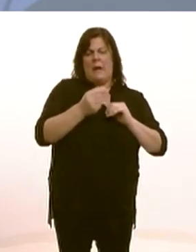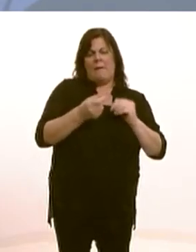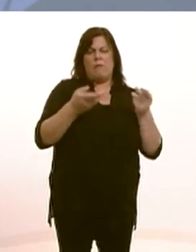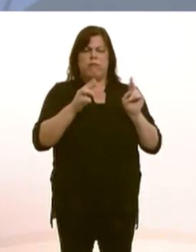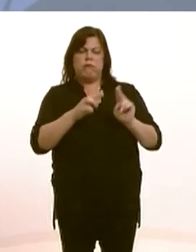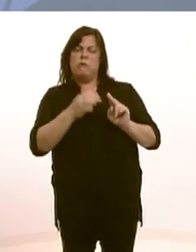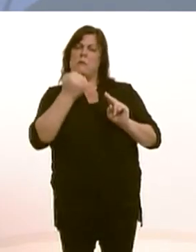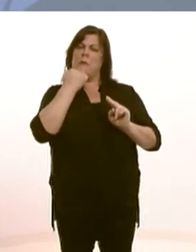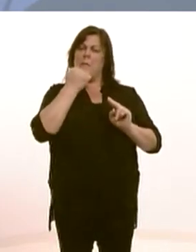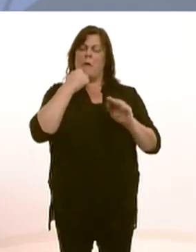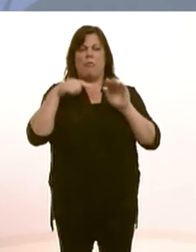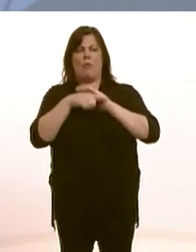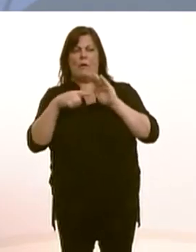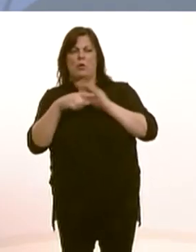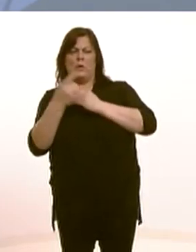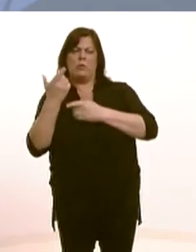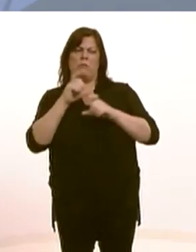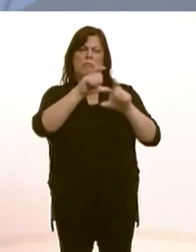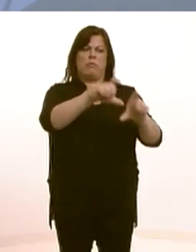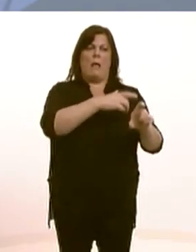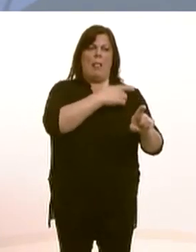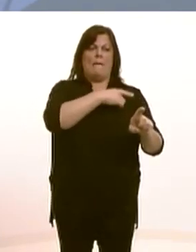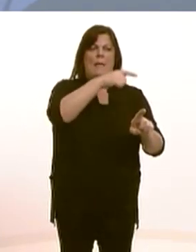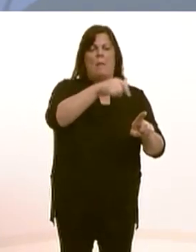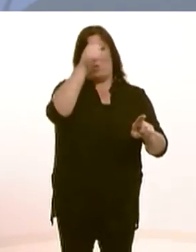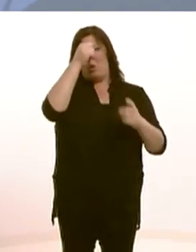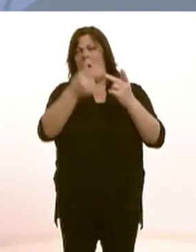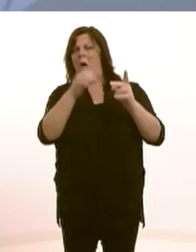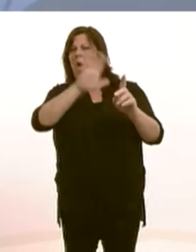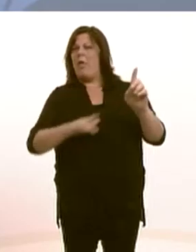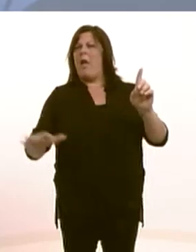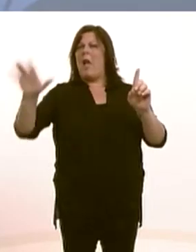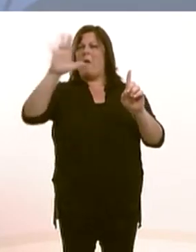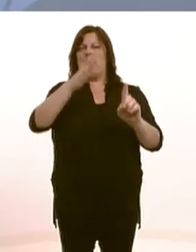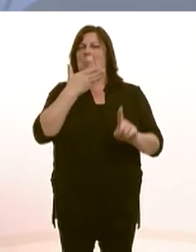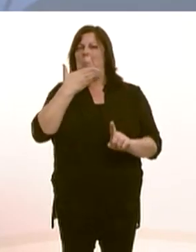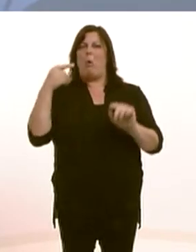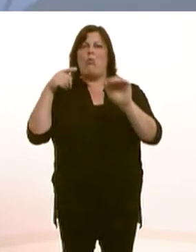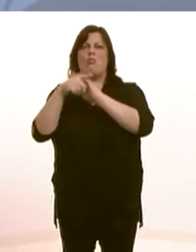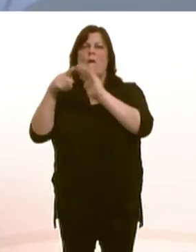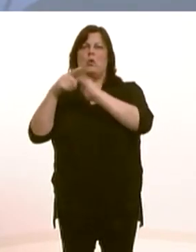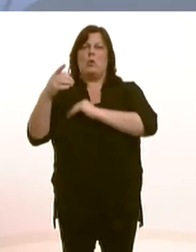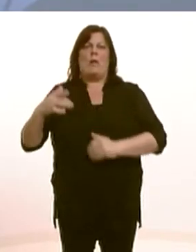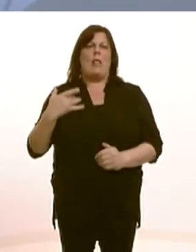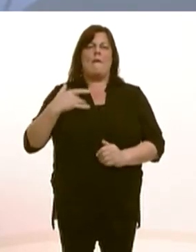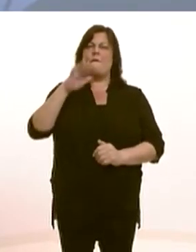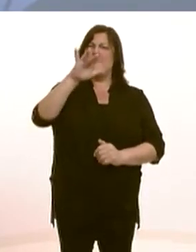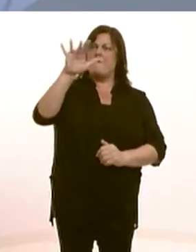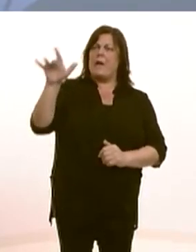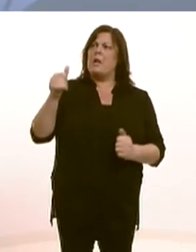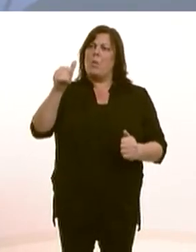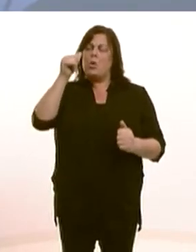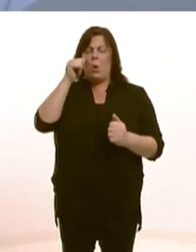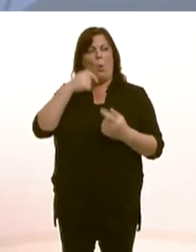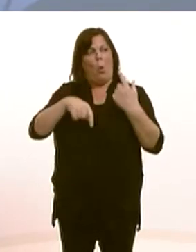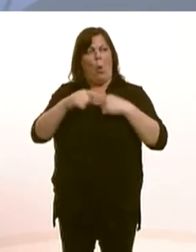of refugees, most local authorities in Wales havenít. Now, Welsh Government and Assembly Members have been clear that we want to welcome refugees here.